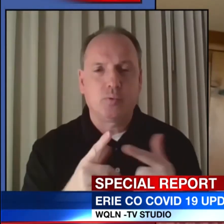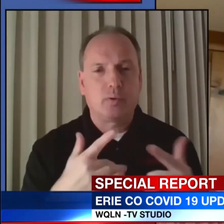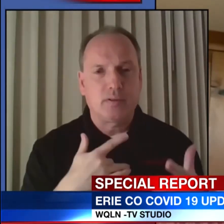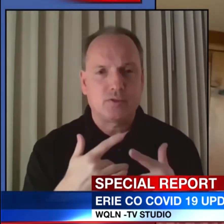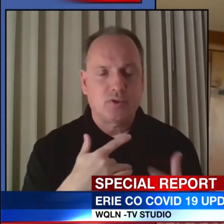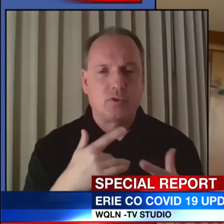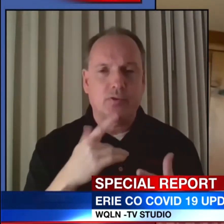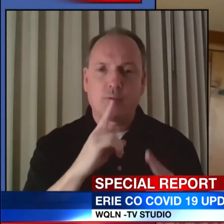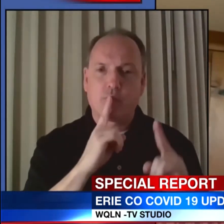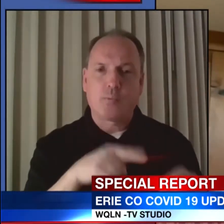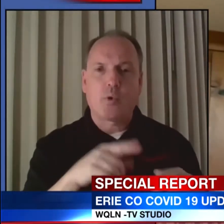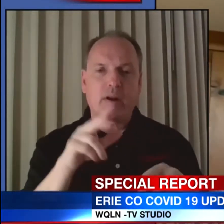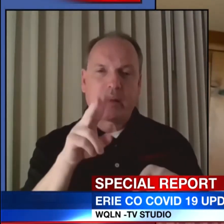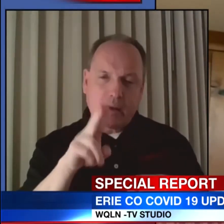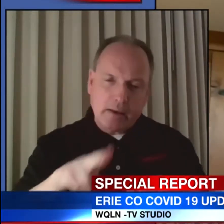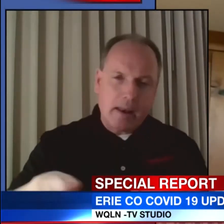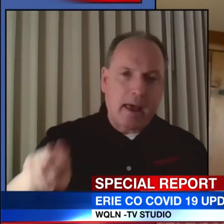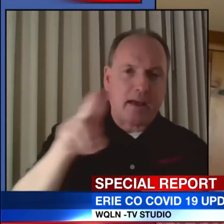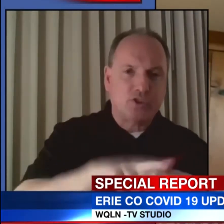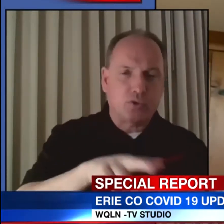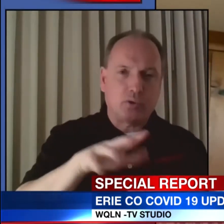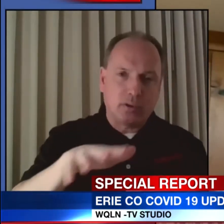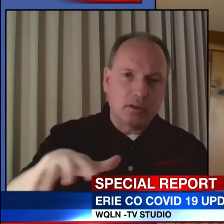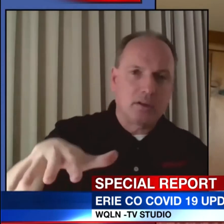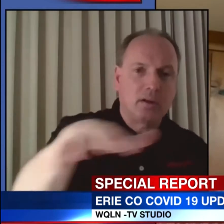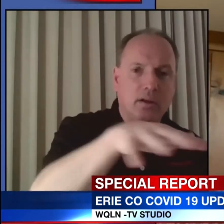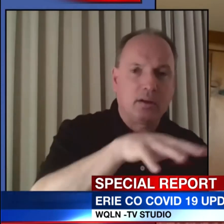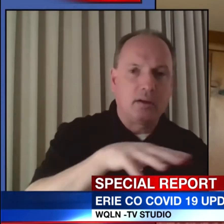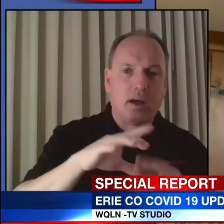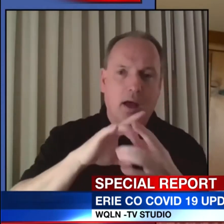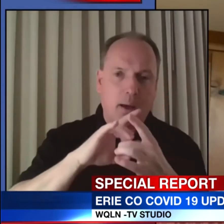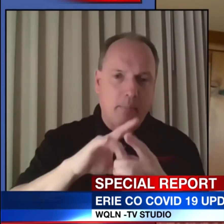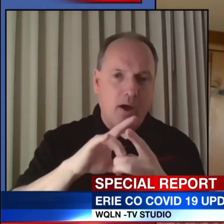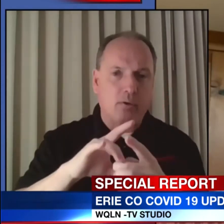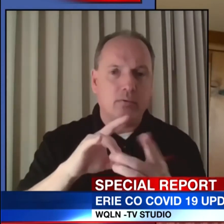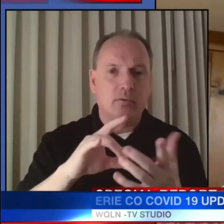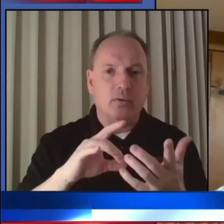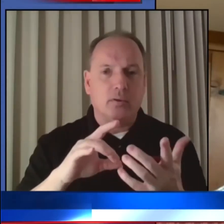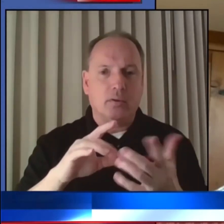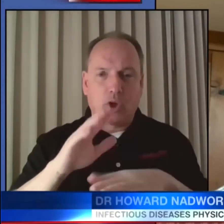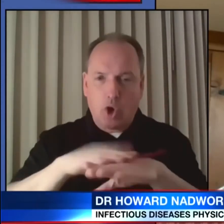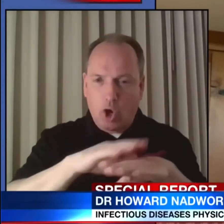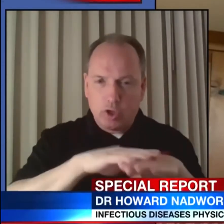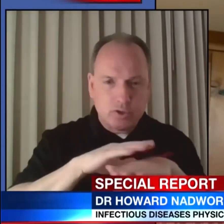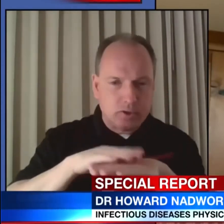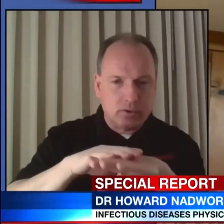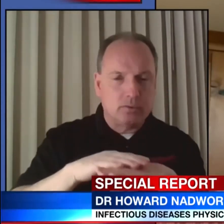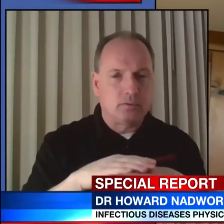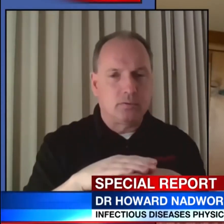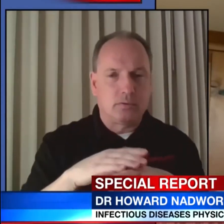QUESTION FOR THE DOCTOR AGAIN. DOCTOR, THERE CONTINUES TO